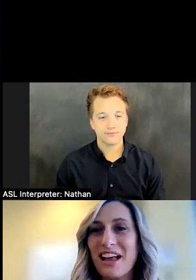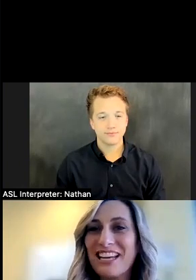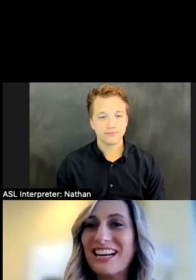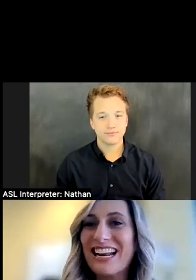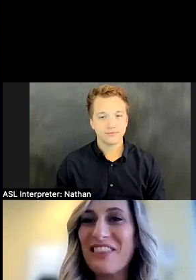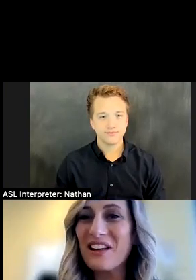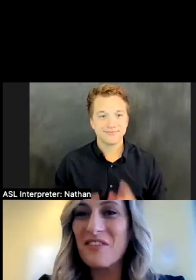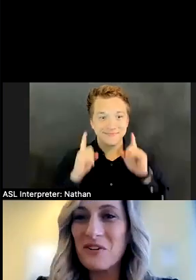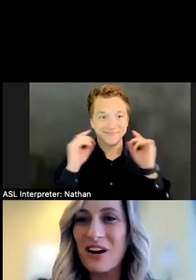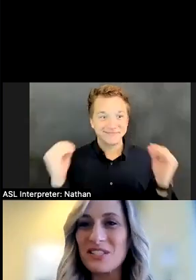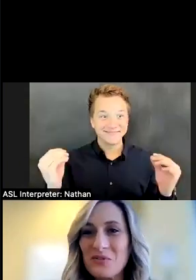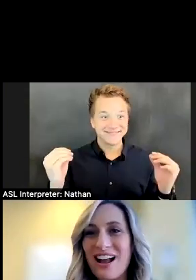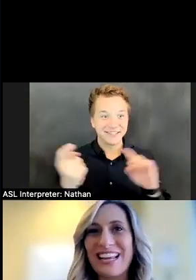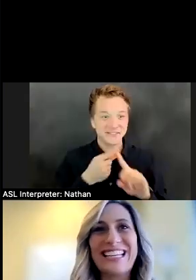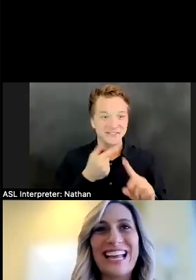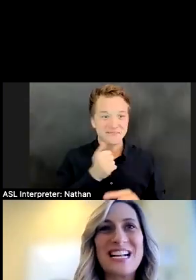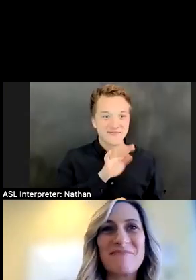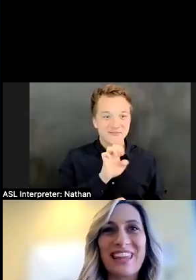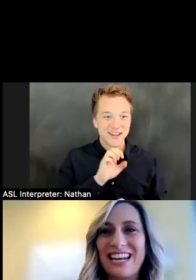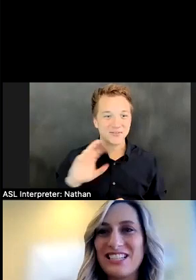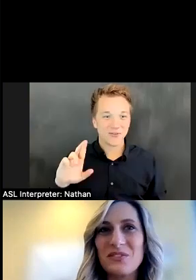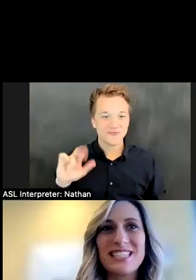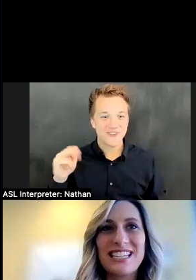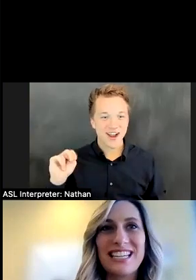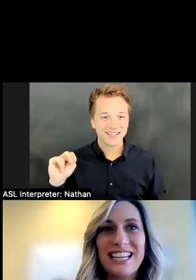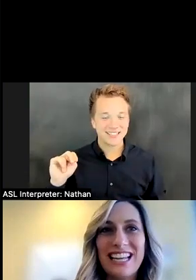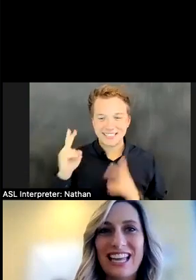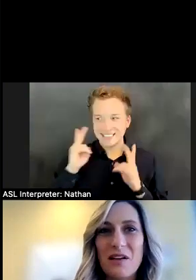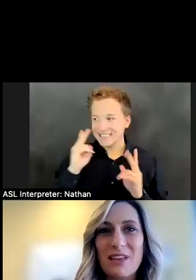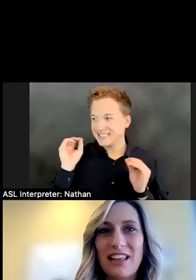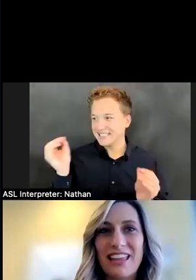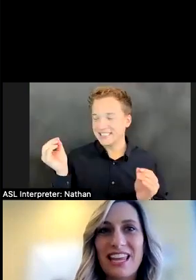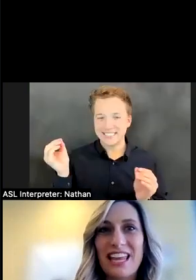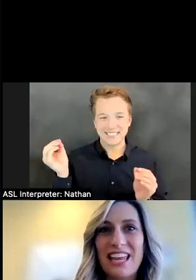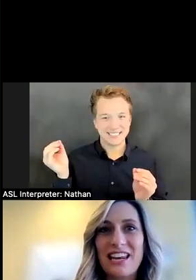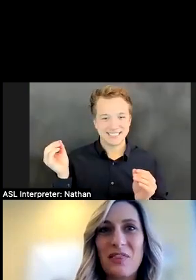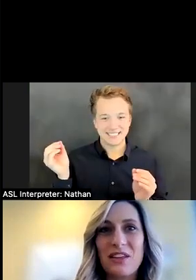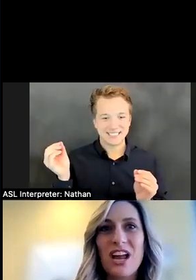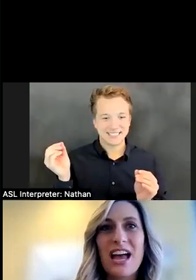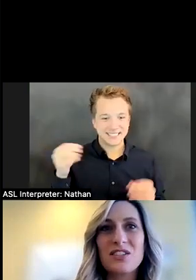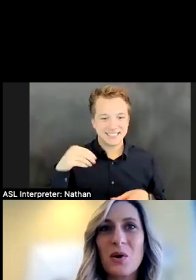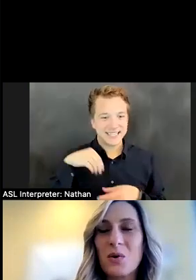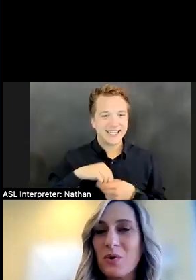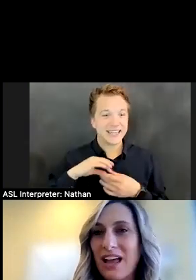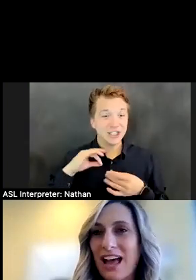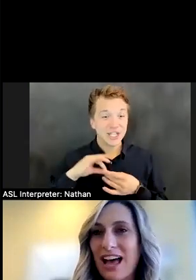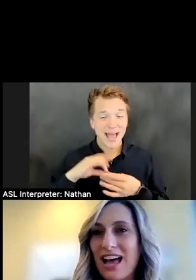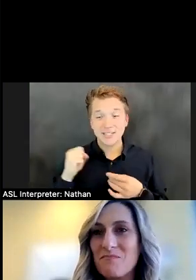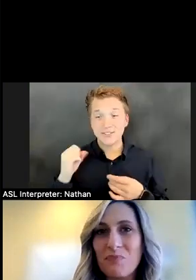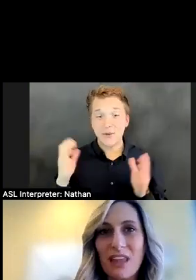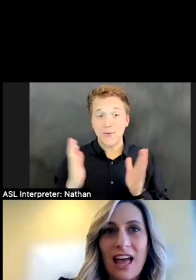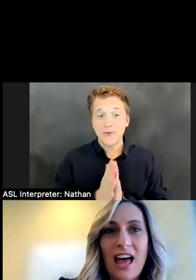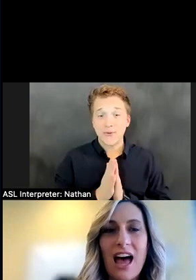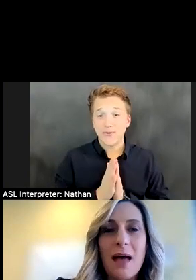I'm not hearing anything from Grace or Ryan, and I don't see anything in the chat, so I'm